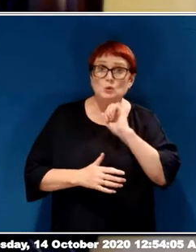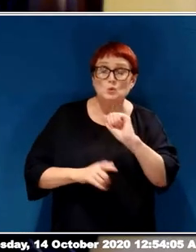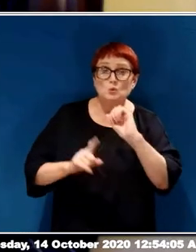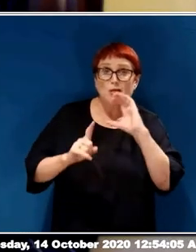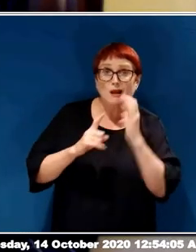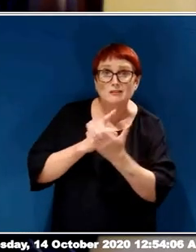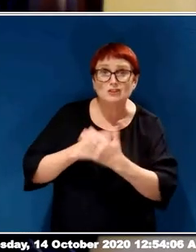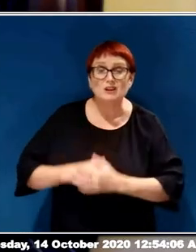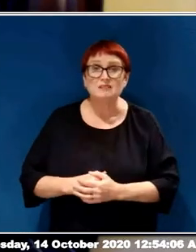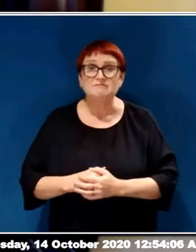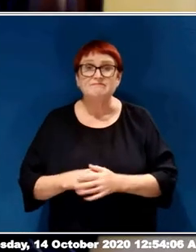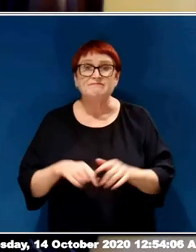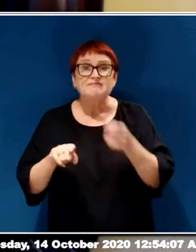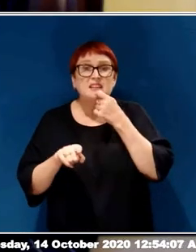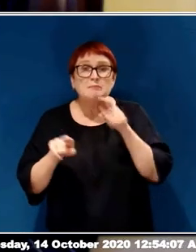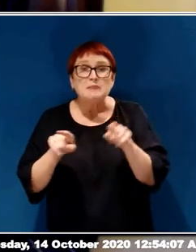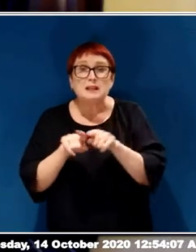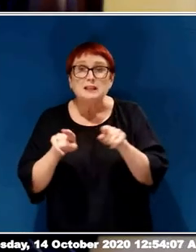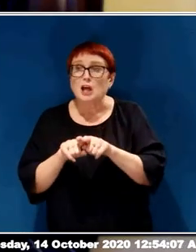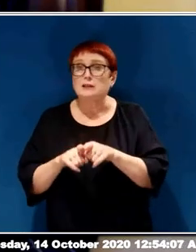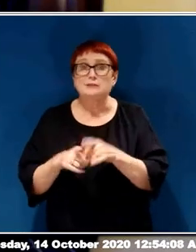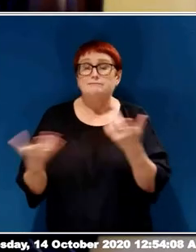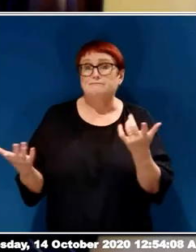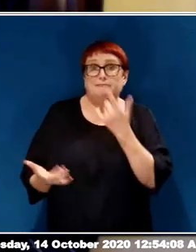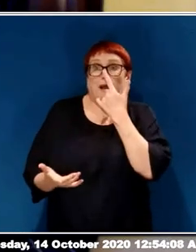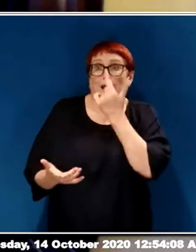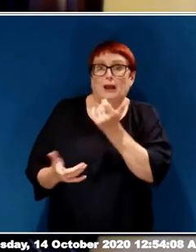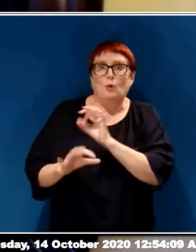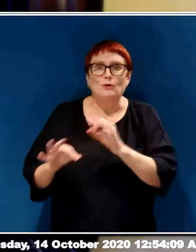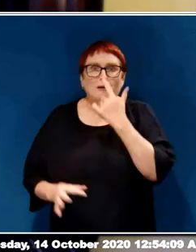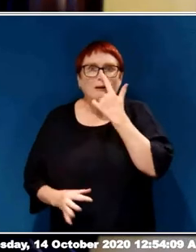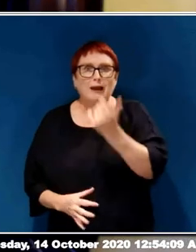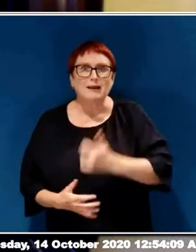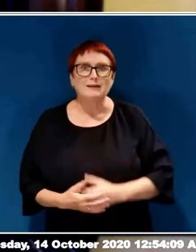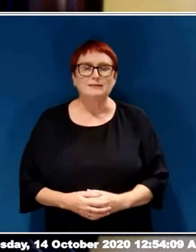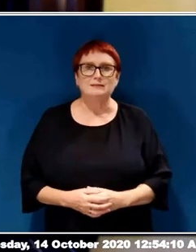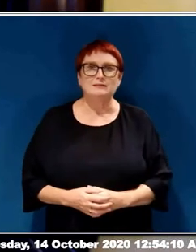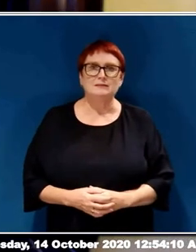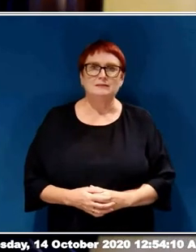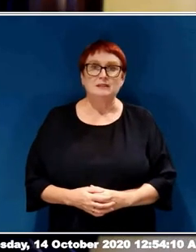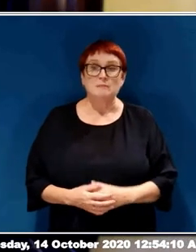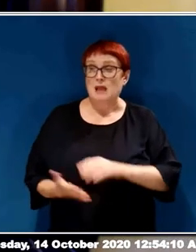school where the Principal is savvy and might find ways to navigate that